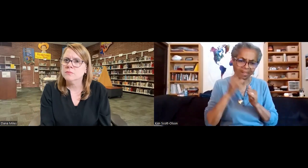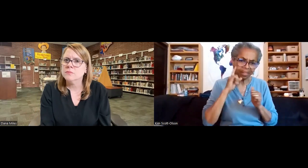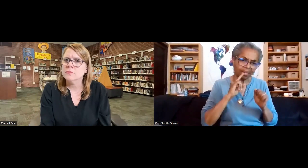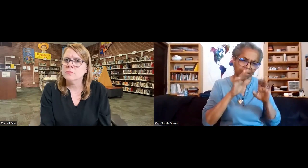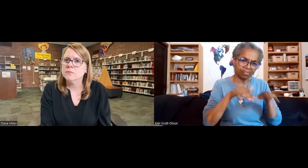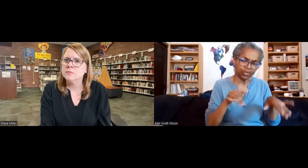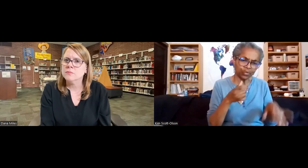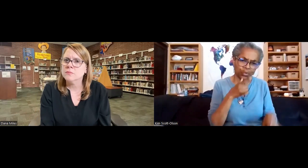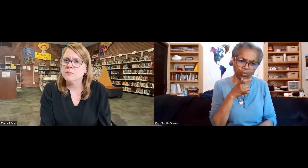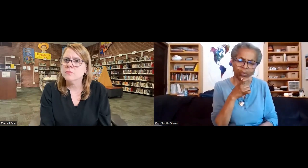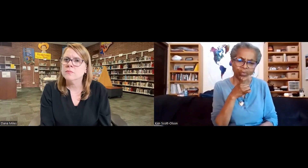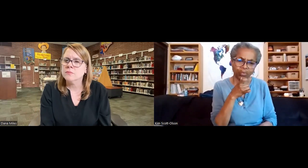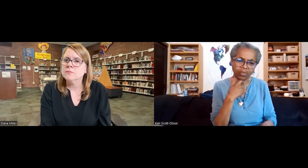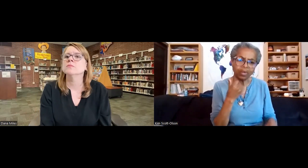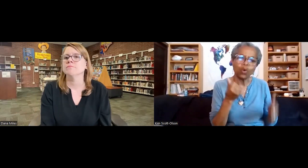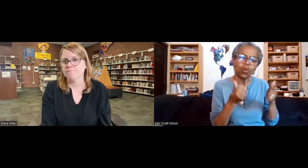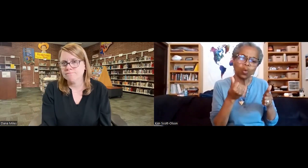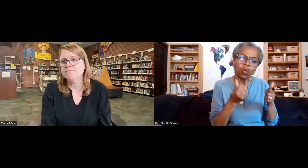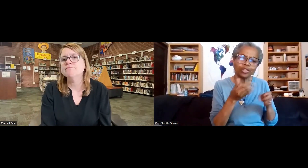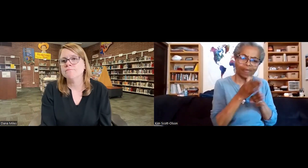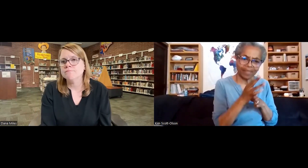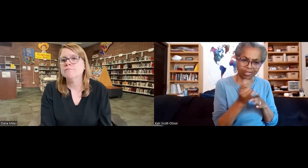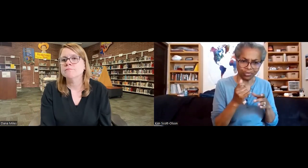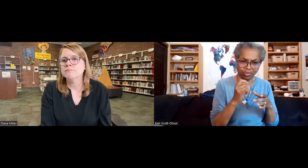who do you think works best with Deaf children?